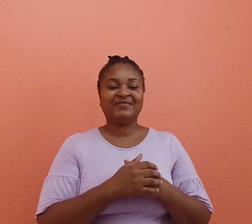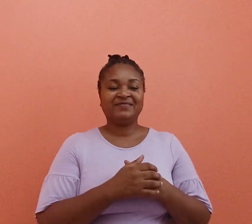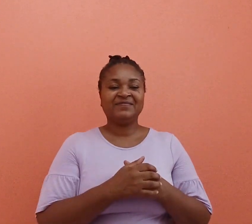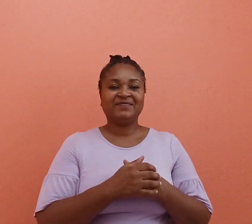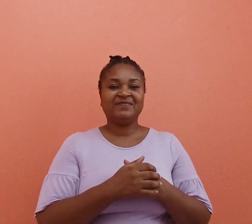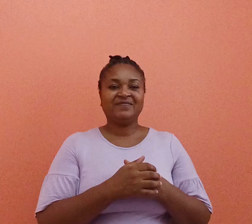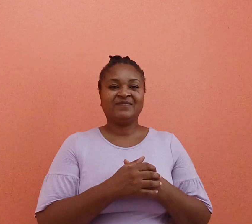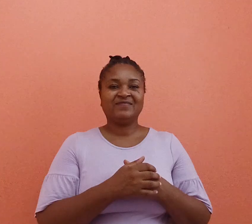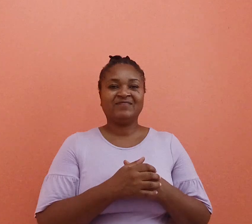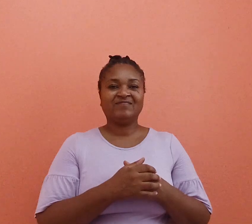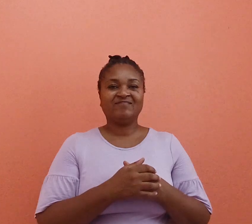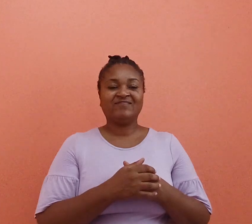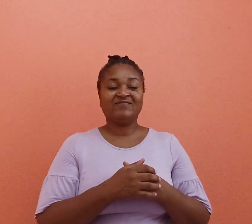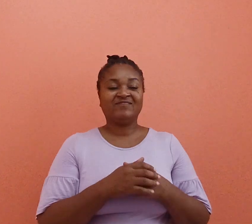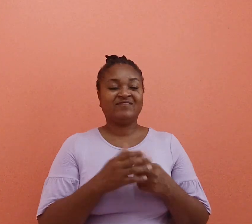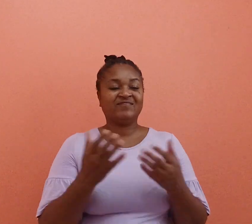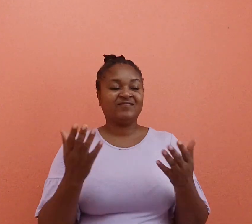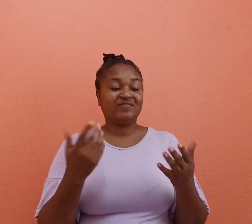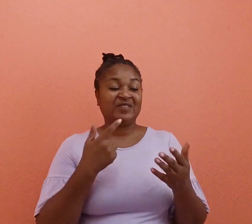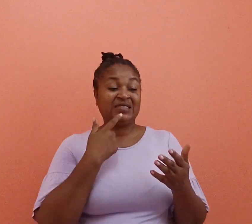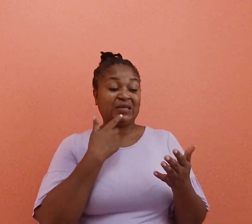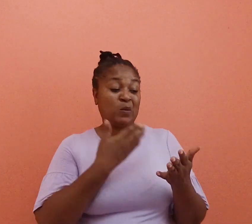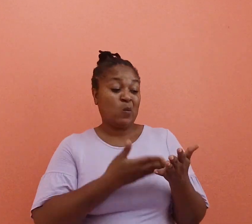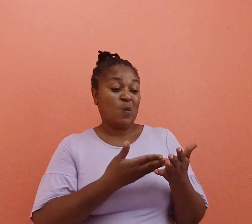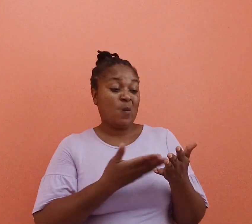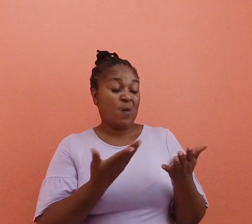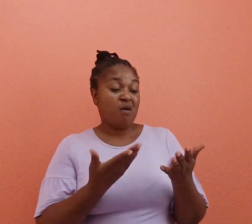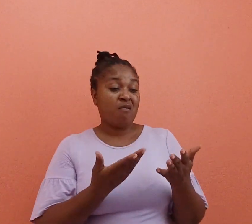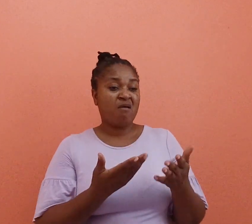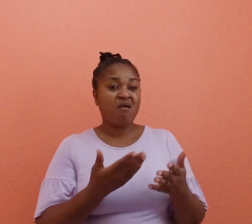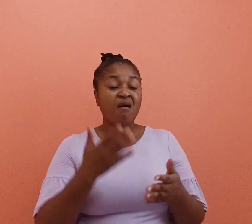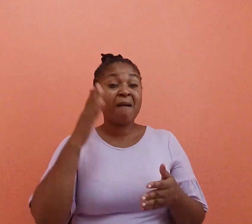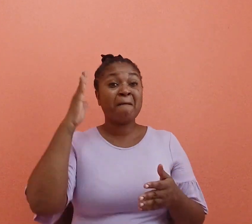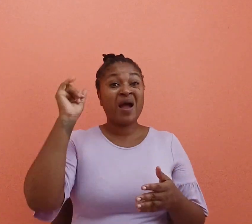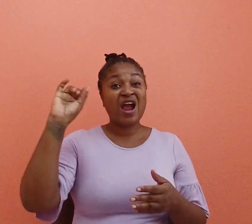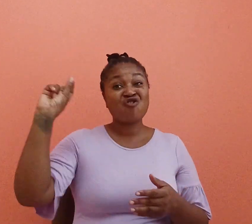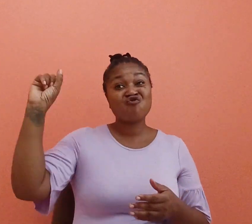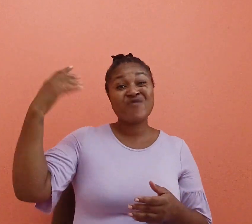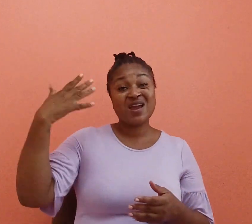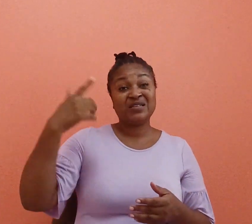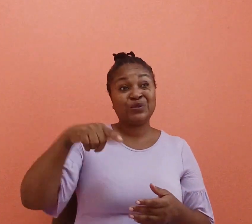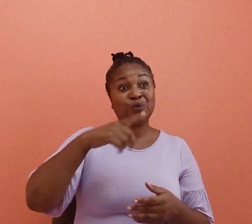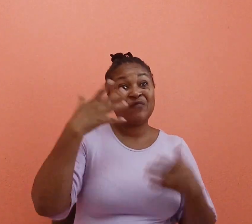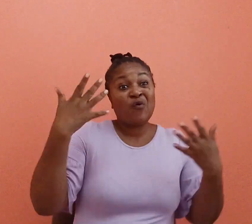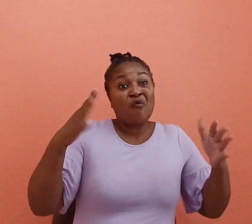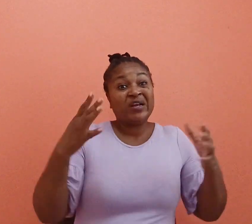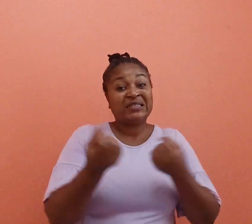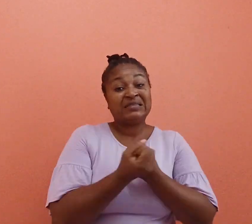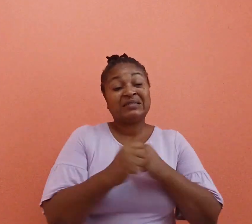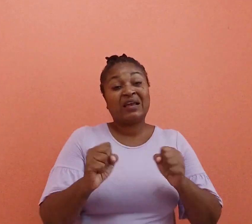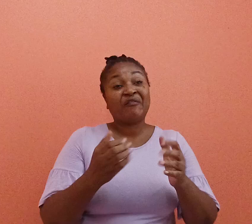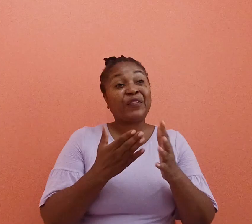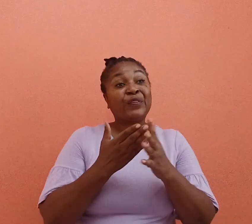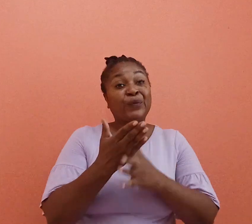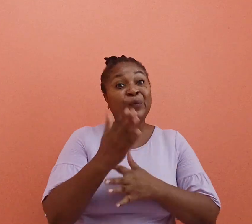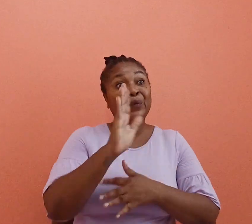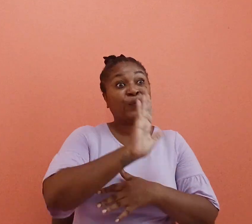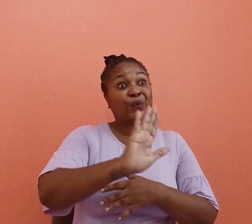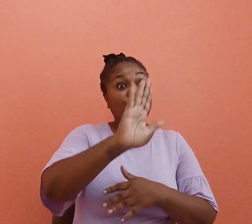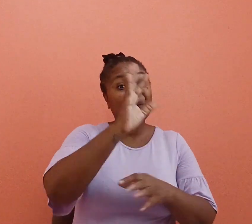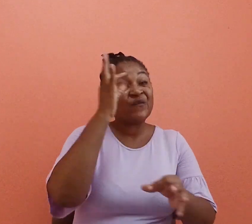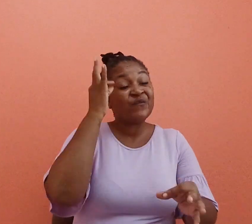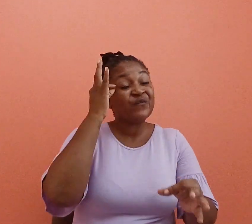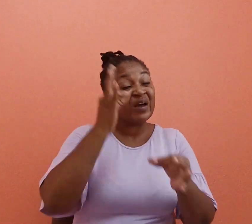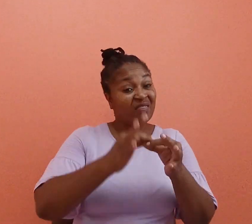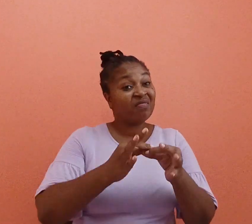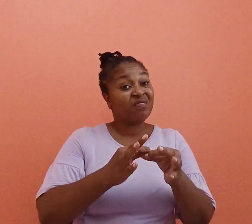For it is by grace you have been saved through faith